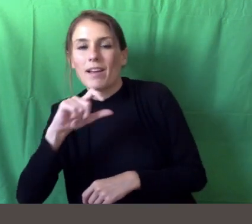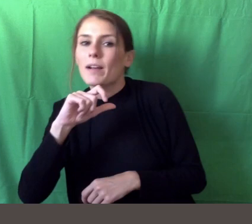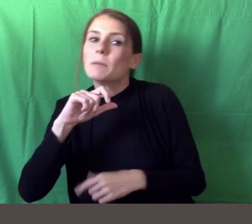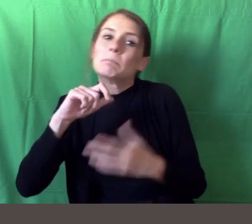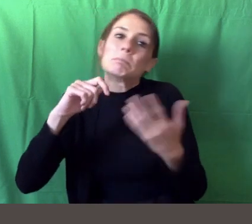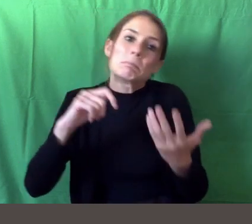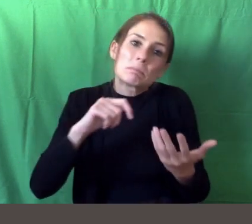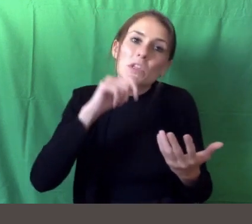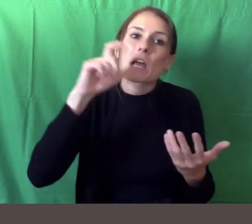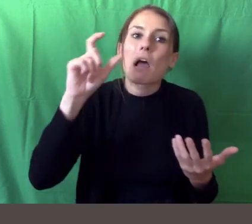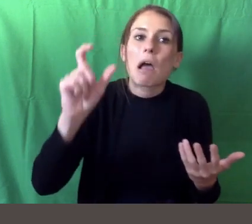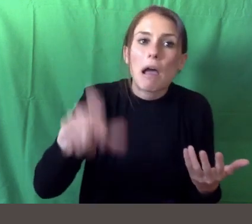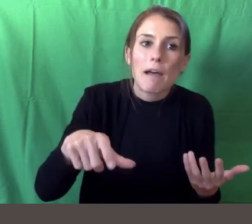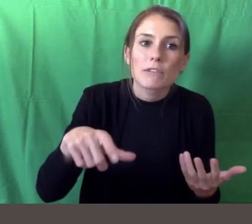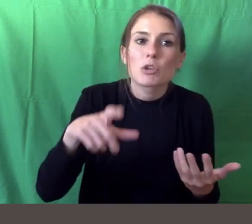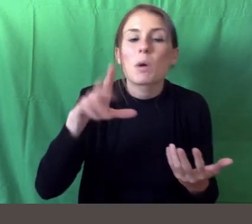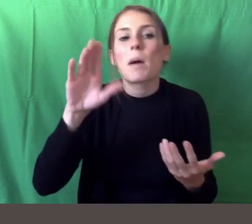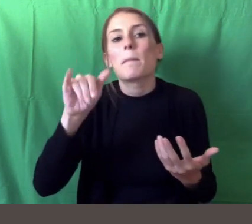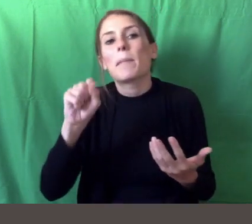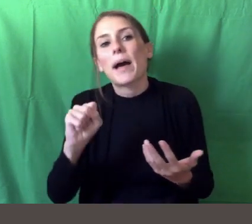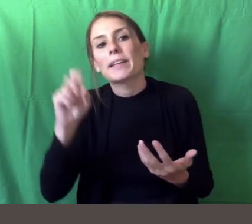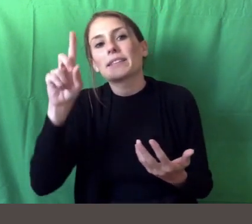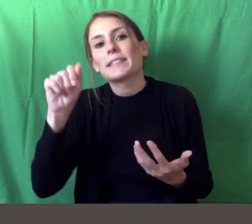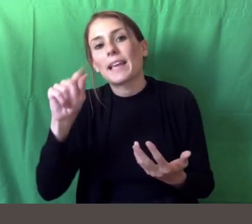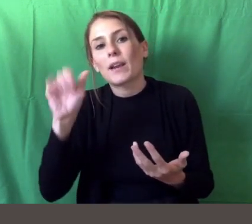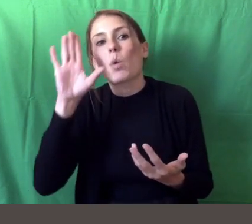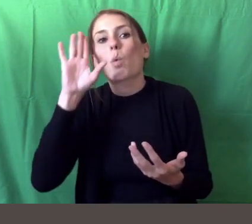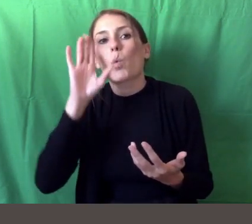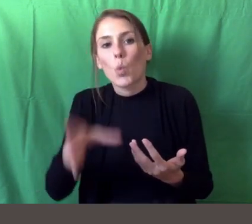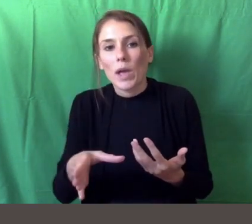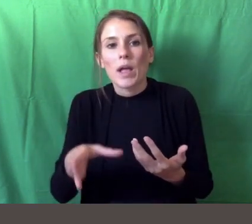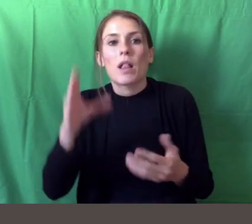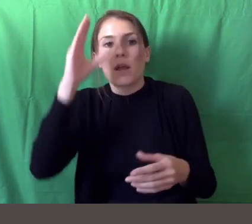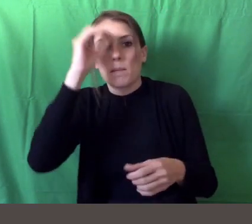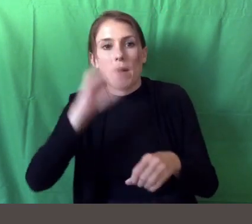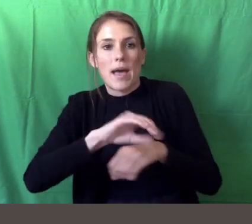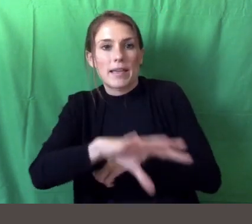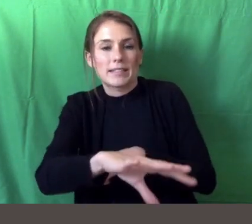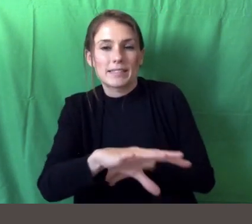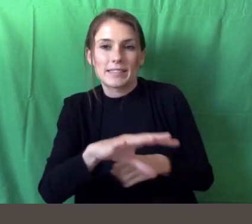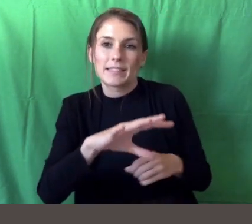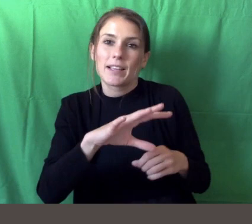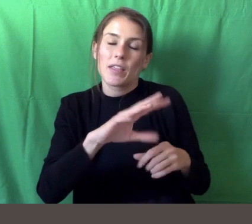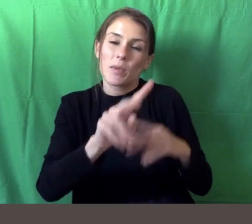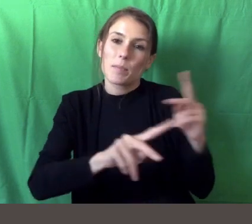However, biased data will bias the entities that are produced. And what are entities?